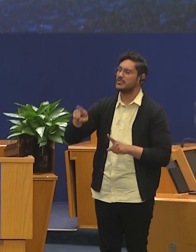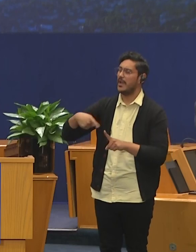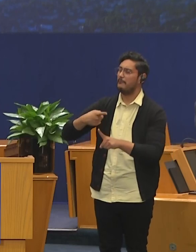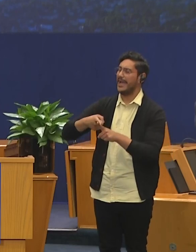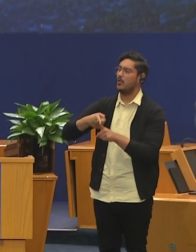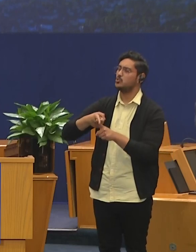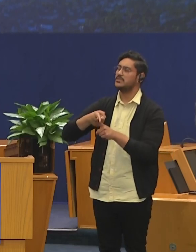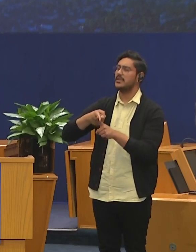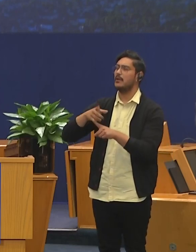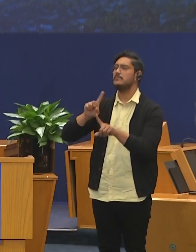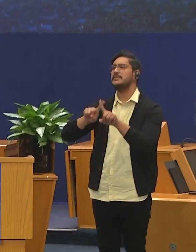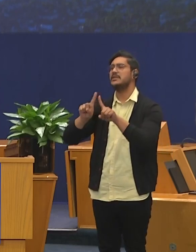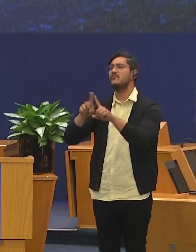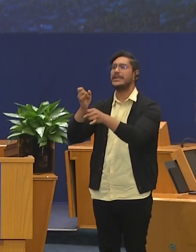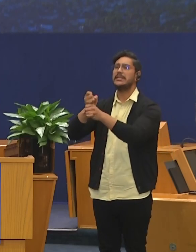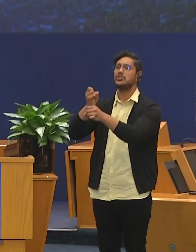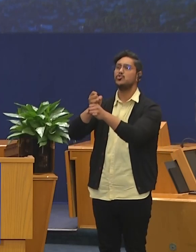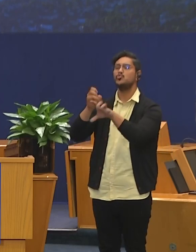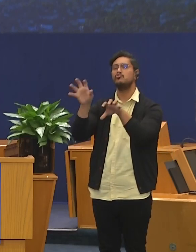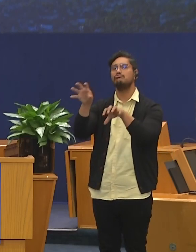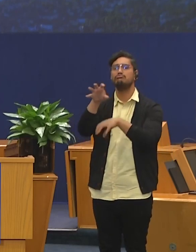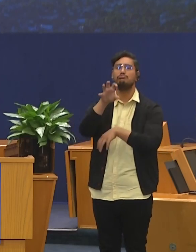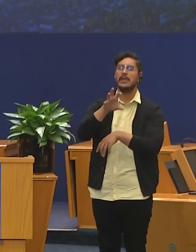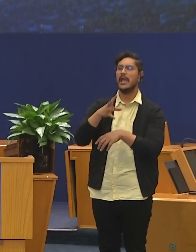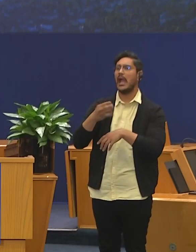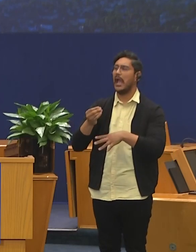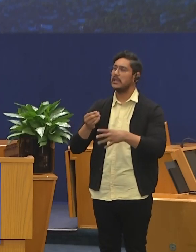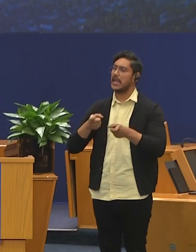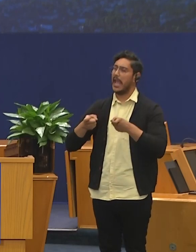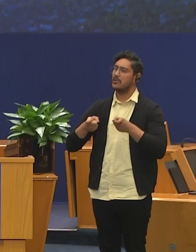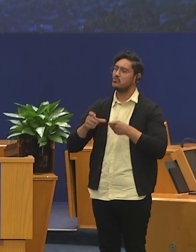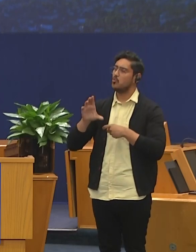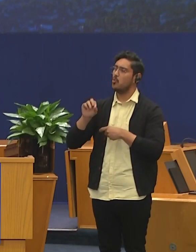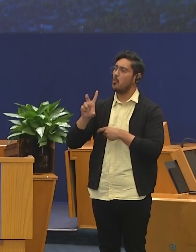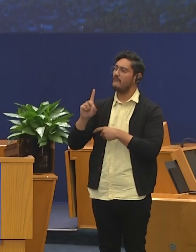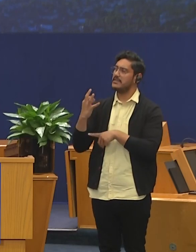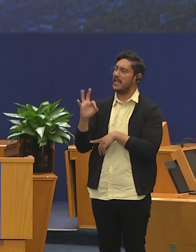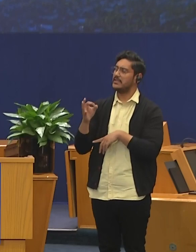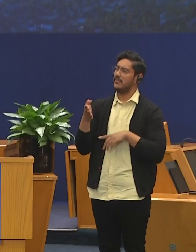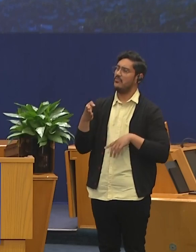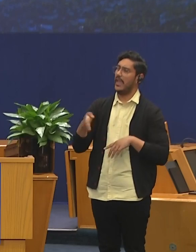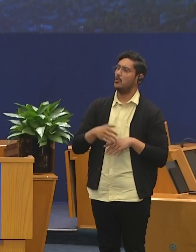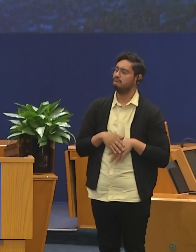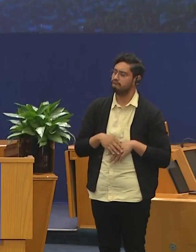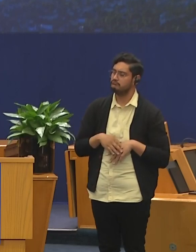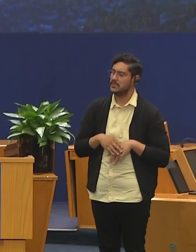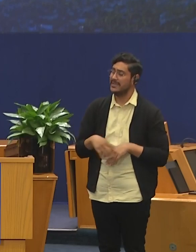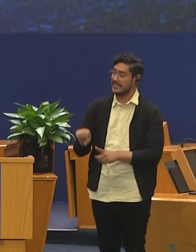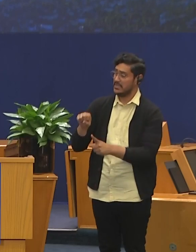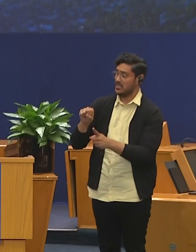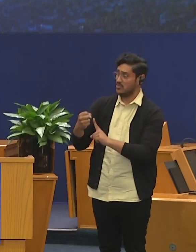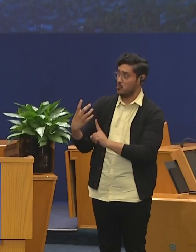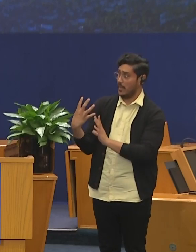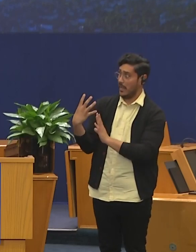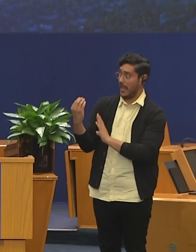QUESTION REGARDING THE INSTITUTIONS AND DEALING WITH